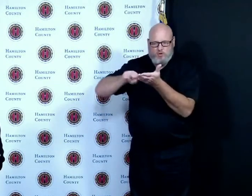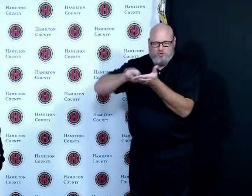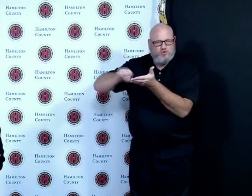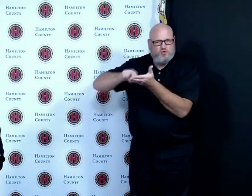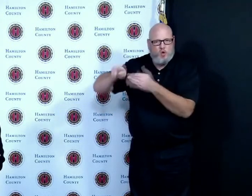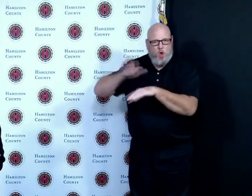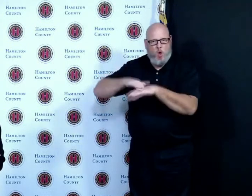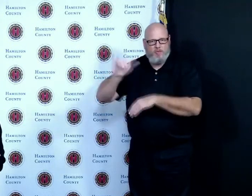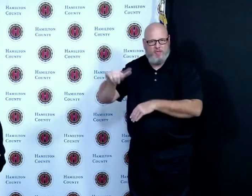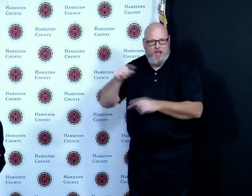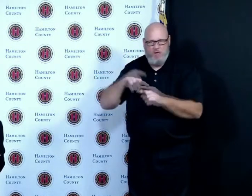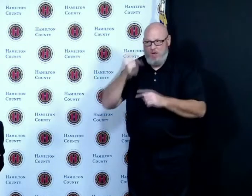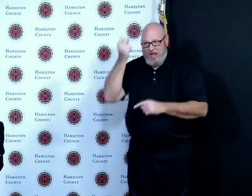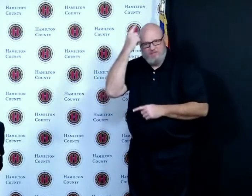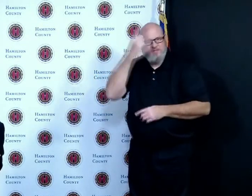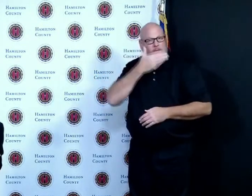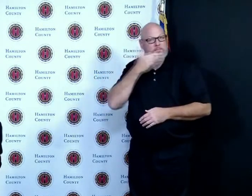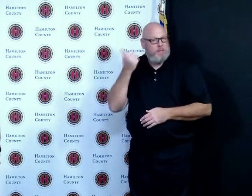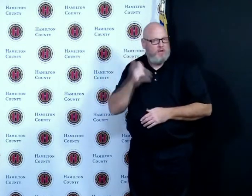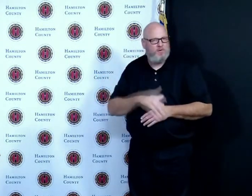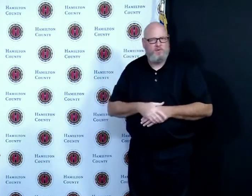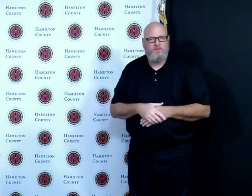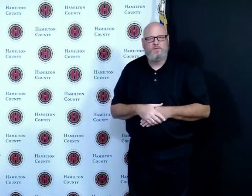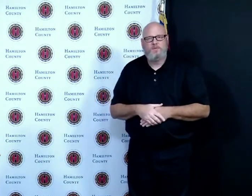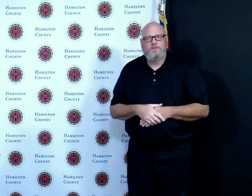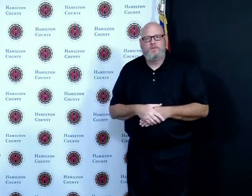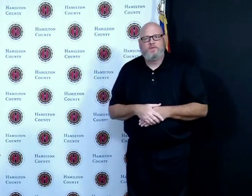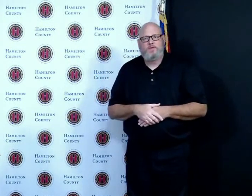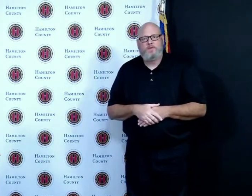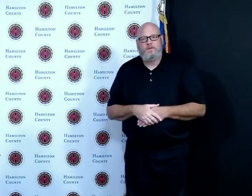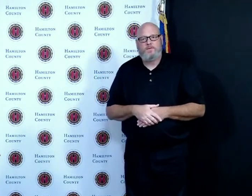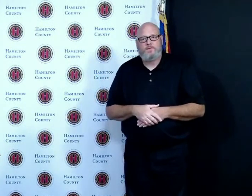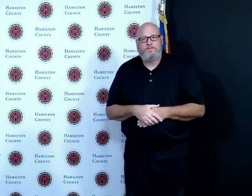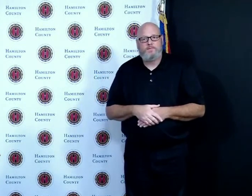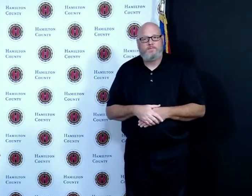we're getting a report on that next Tuesday we're going to talk about it at our staff meeting and so